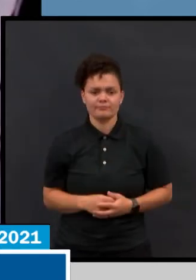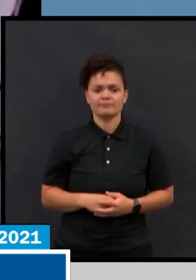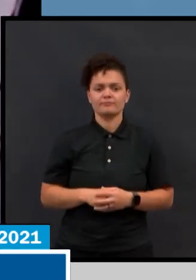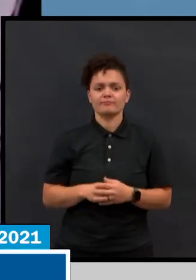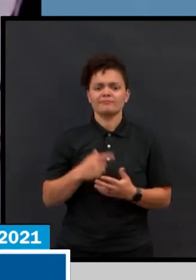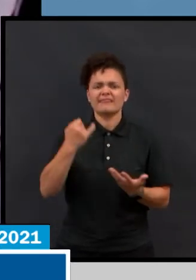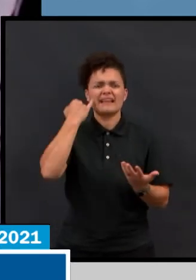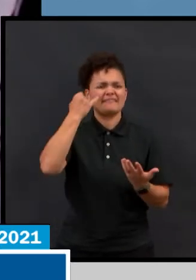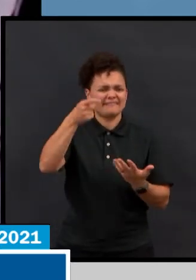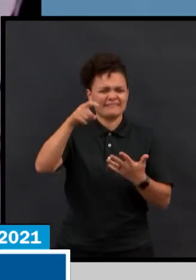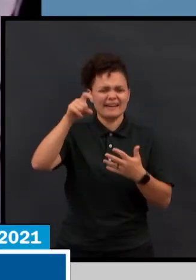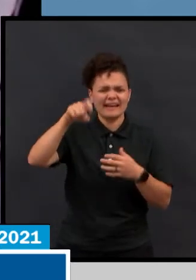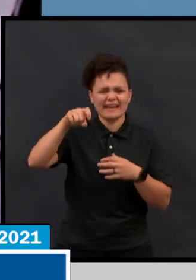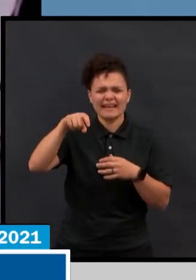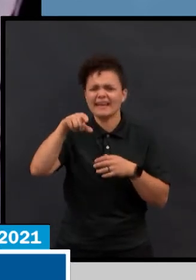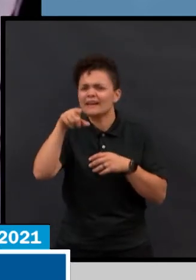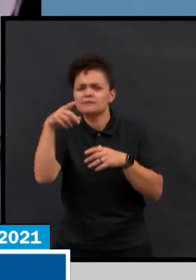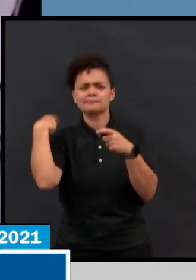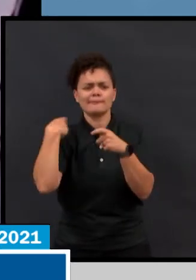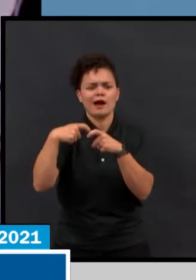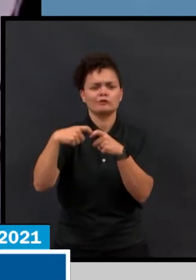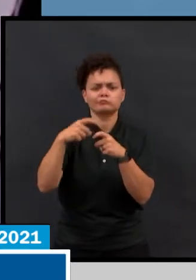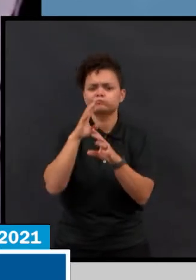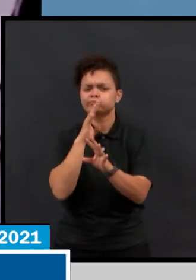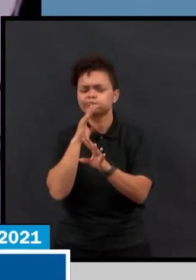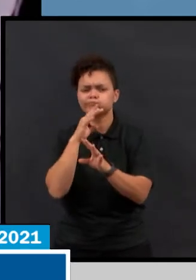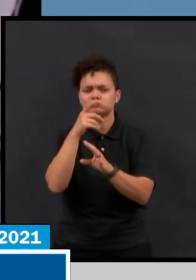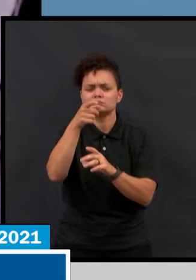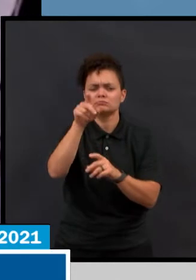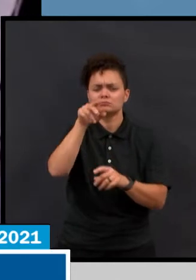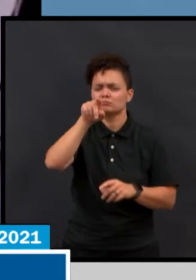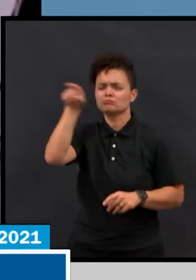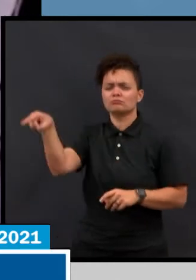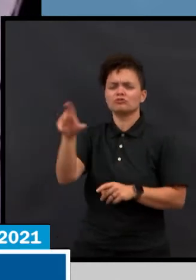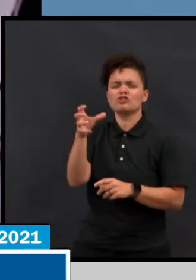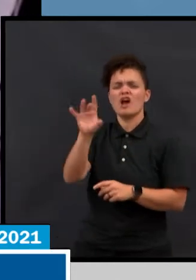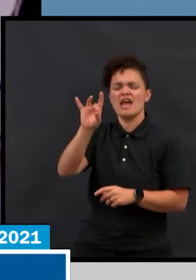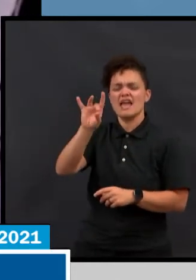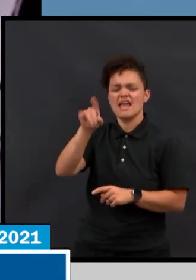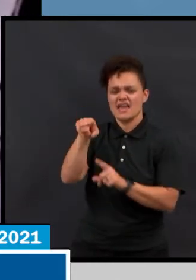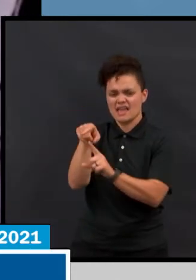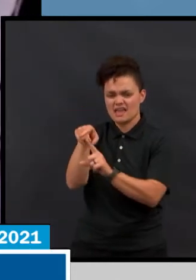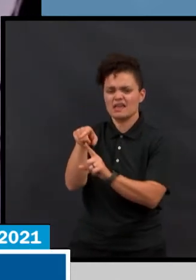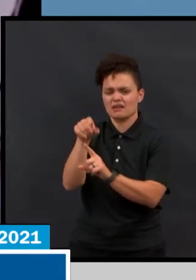please do this i want you to go to channel 8 or you can also find those services on the mayor's